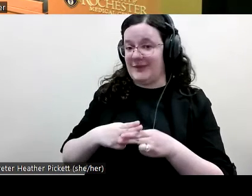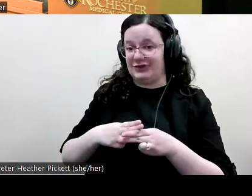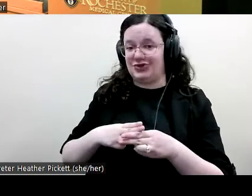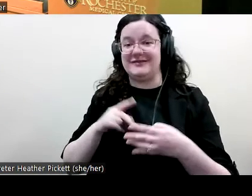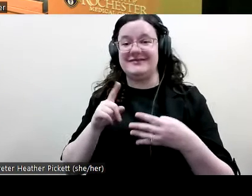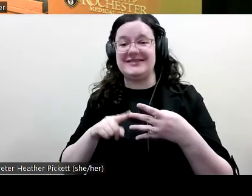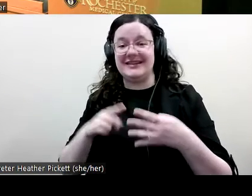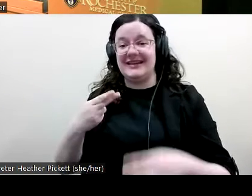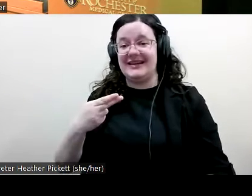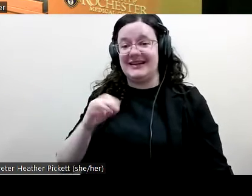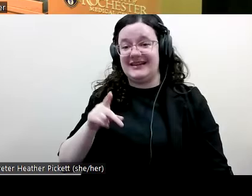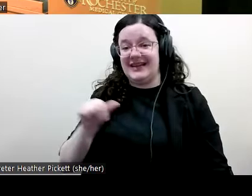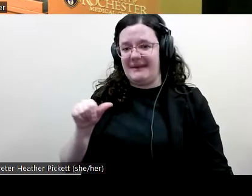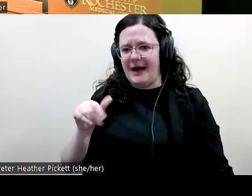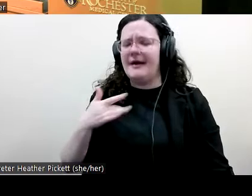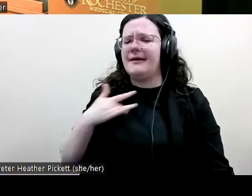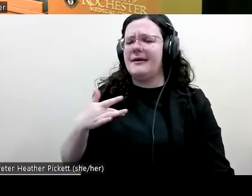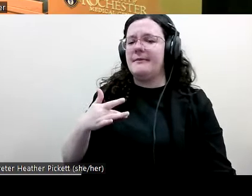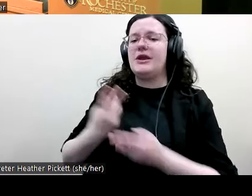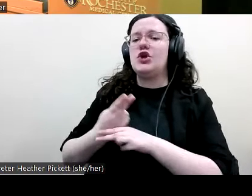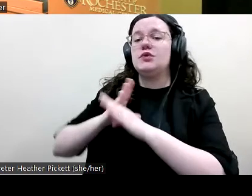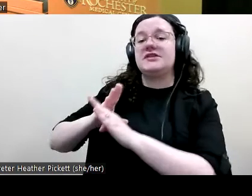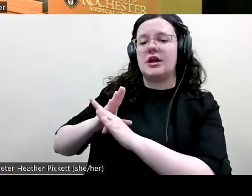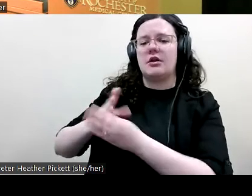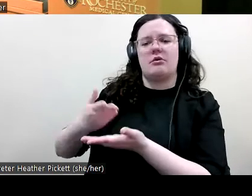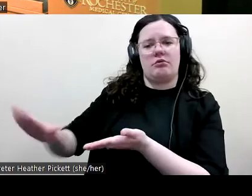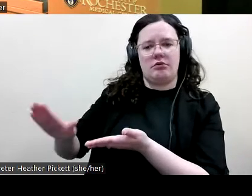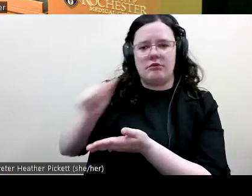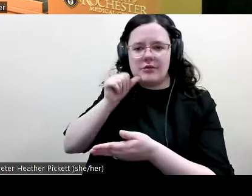the engagement um I like to tell mental health professionals that Hippa does not require you to